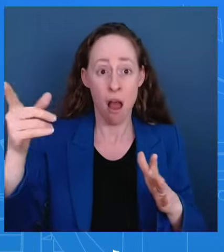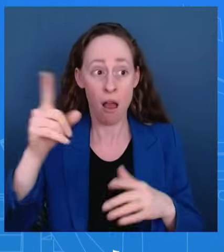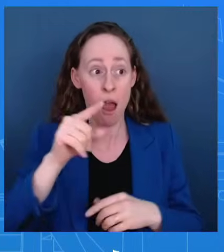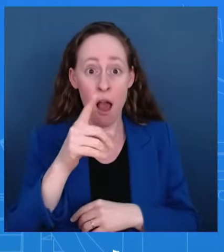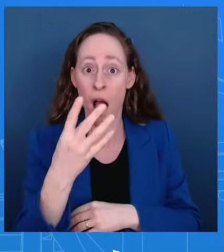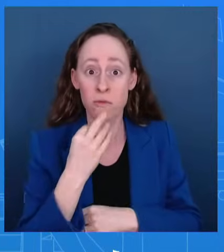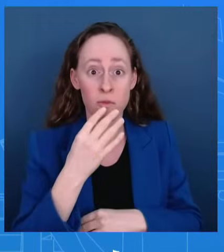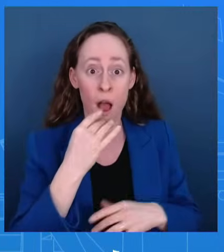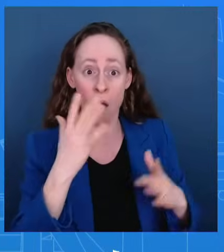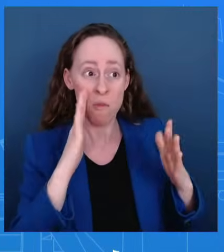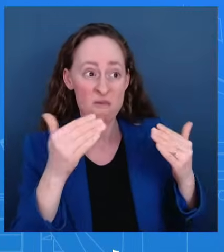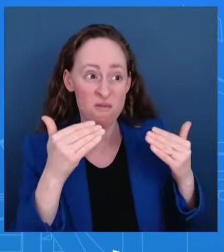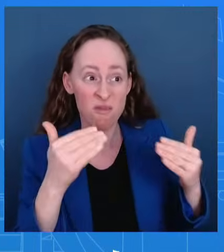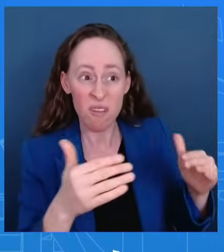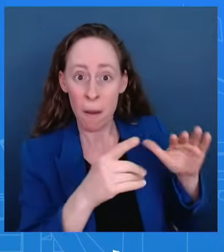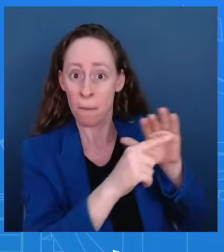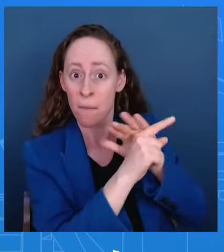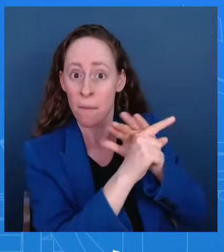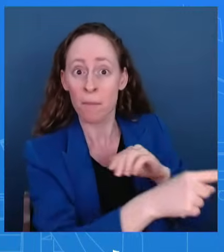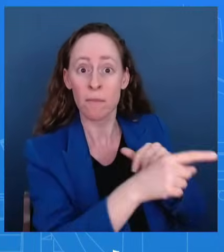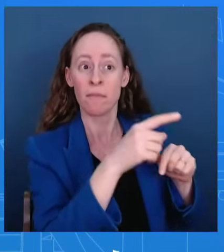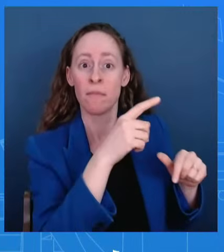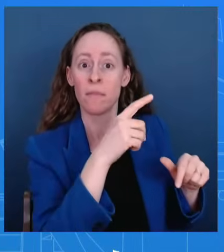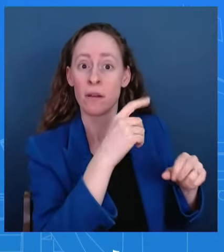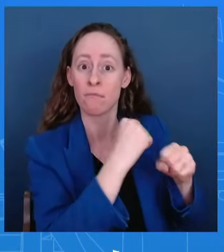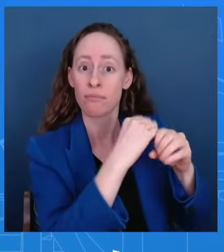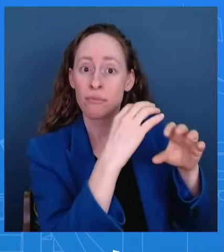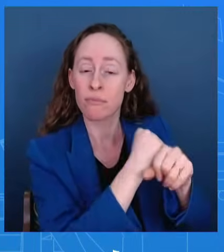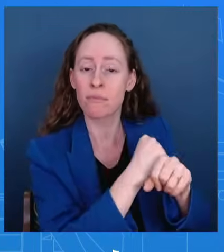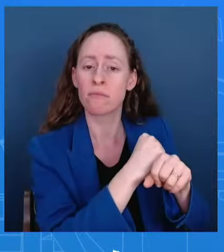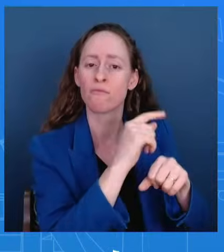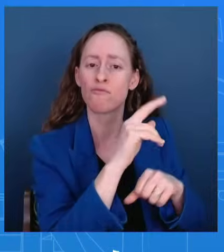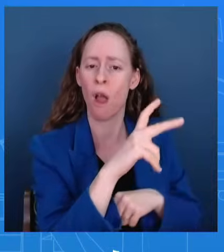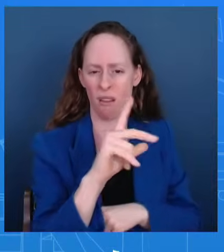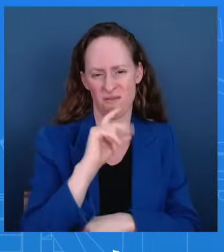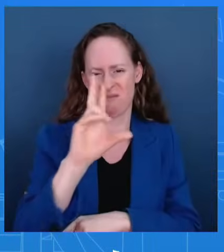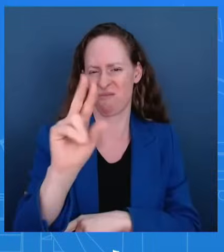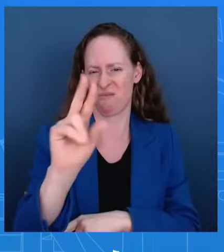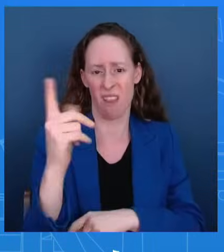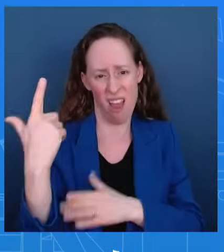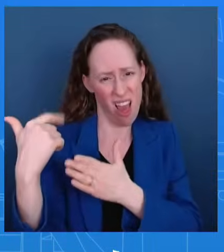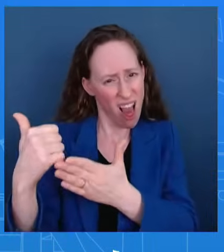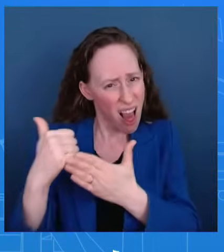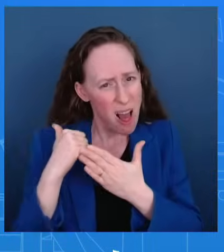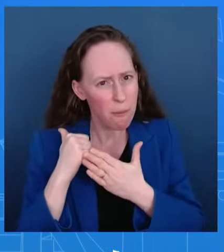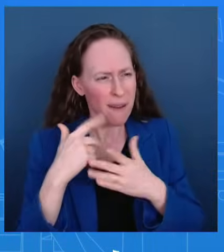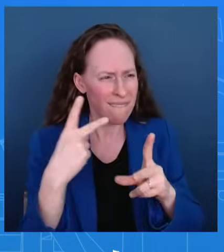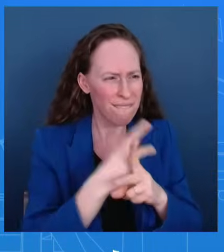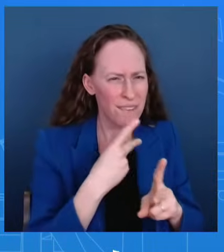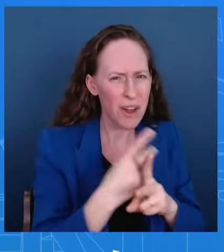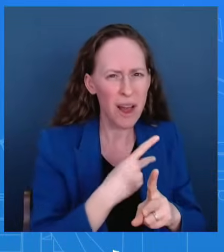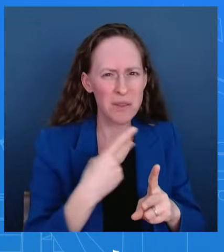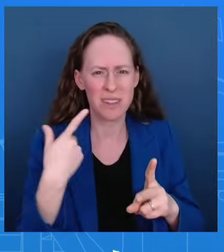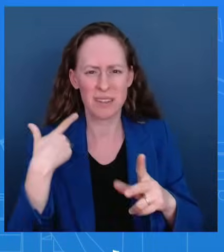They are actually participating in helping marshal that material ashore and then get it into Gaza. So, that's not a concern.